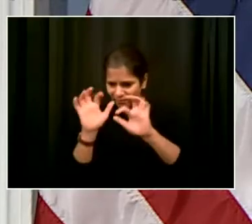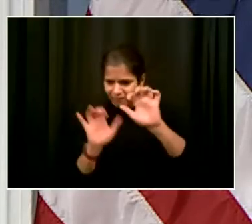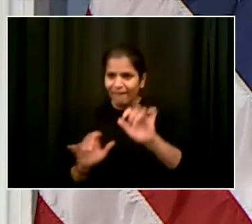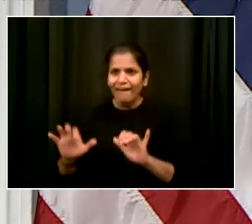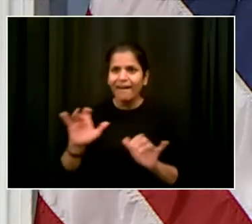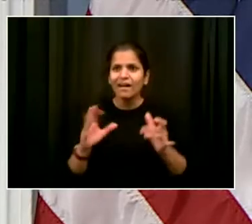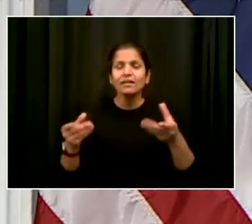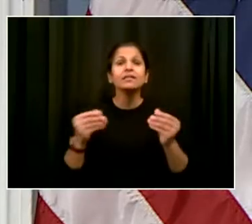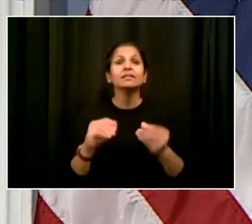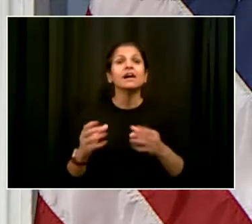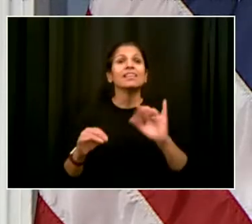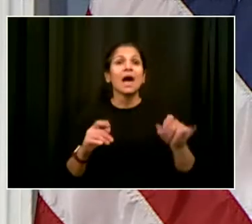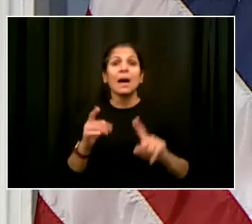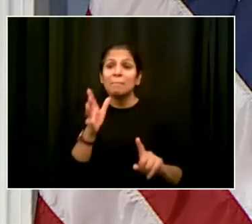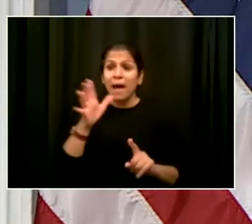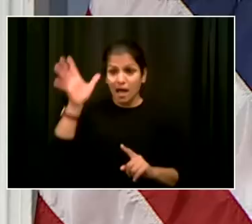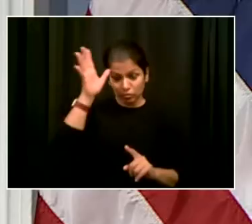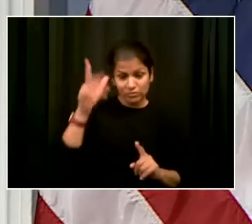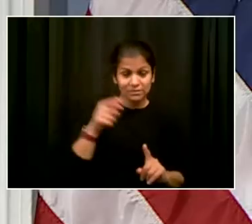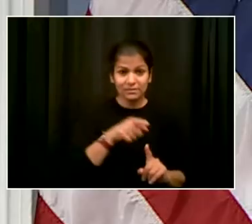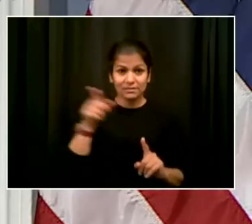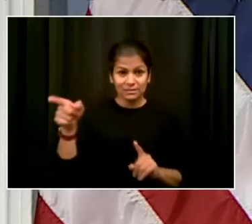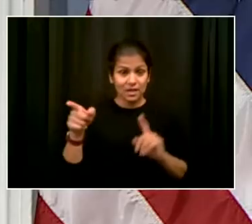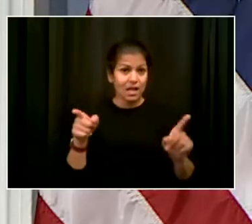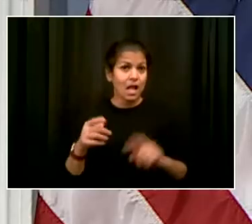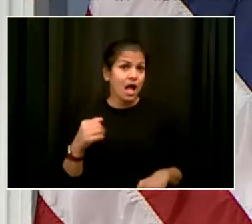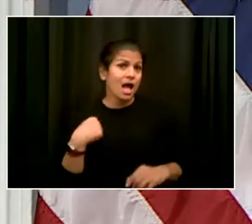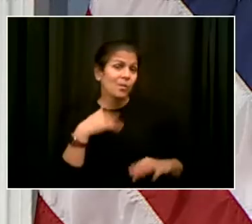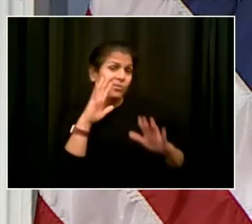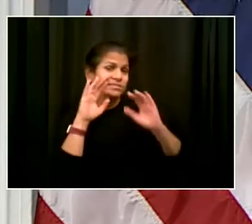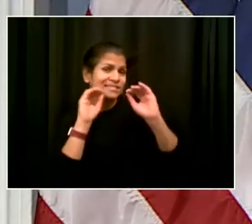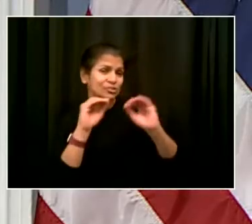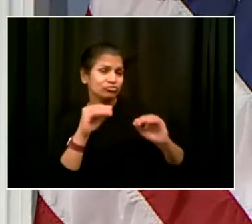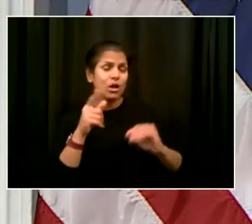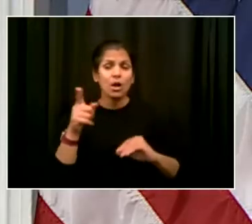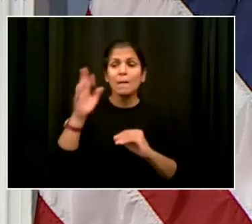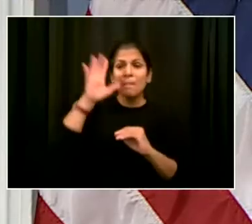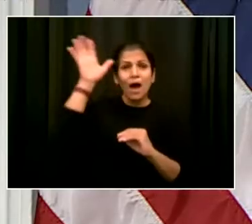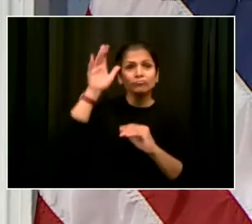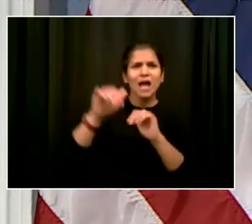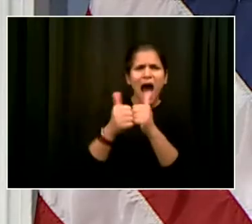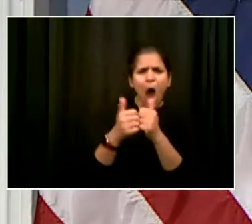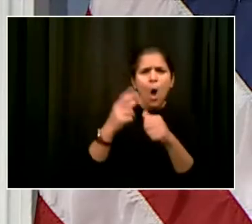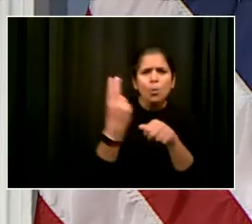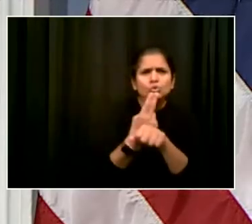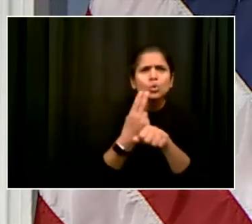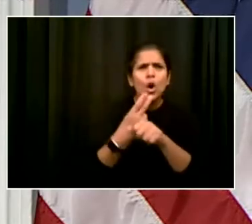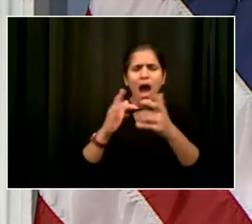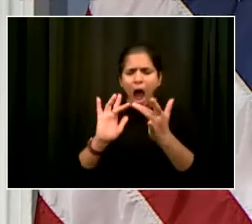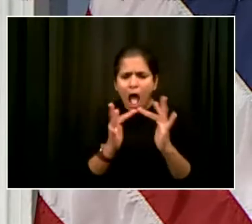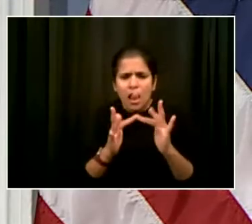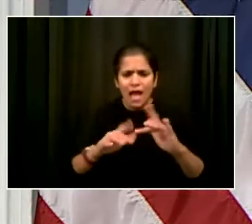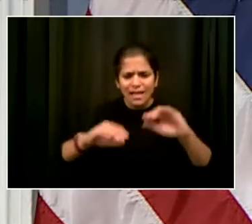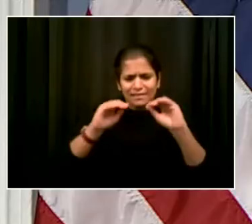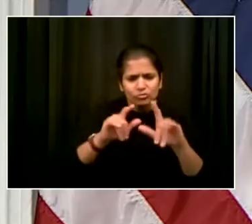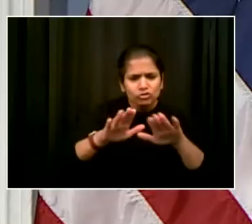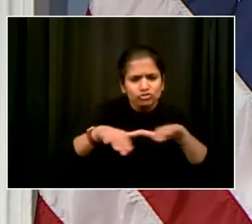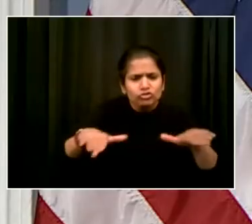ONE-STOP DIGITAL LLEARNNGIN HUB. ARPEETSN HAVE THE OOPOPRTUNITY NOW